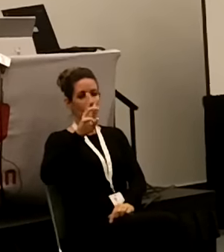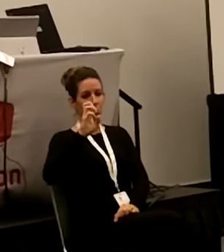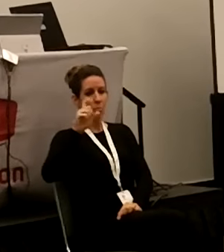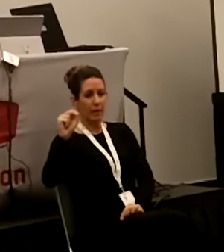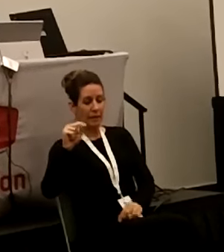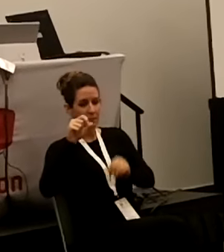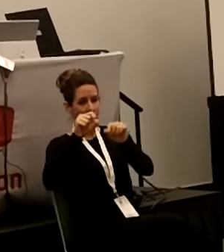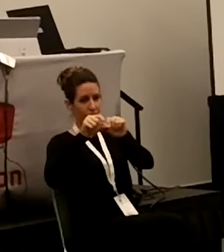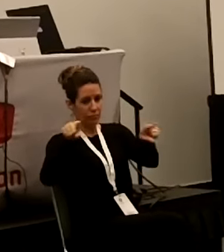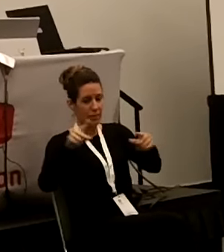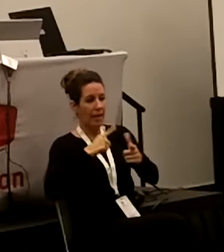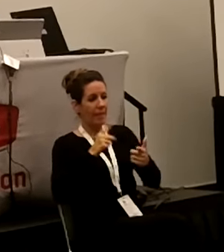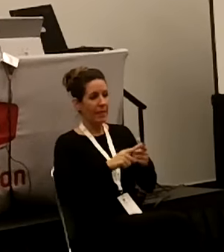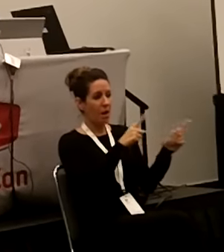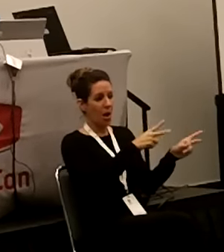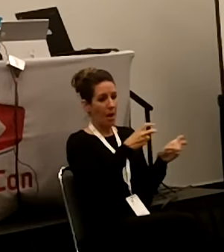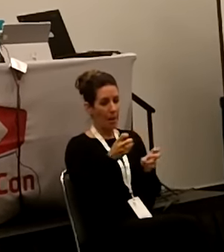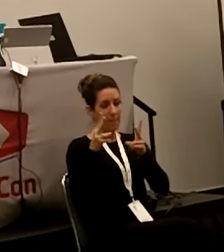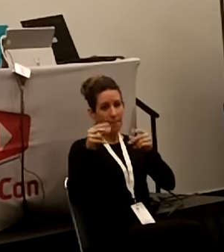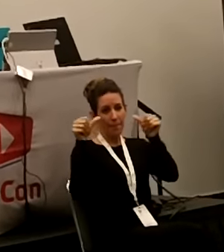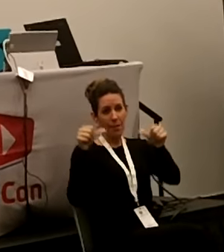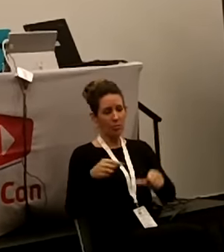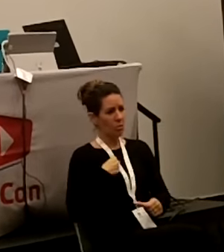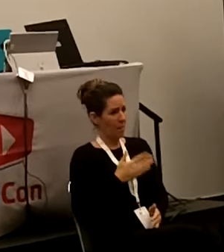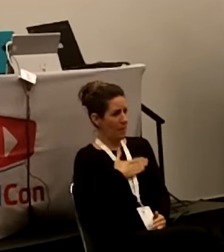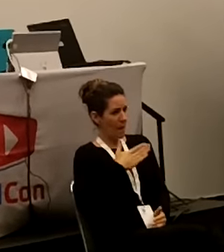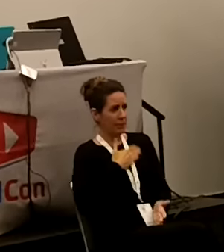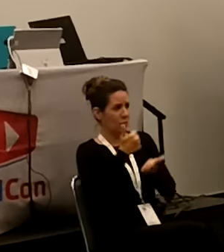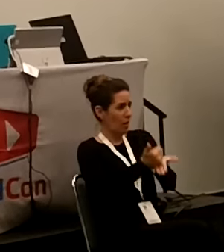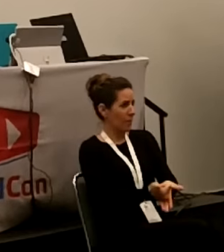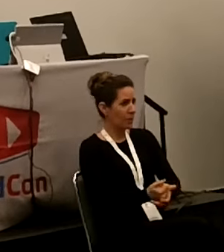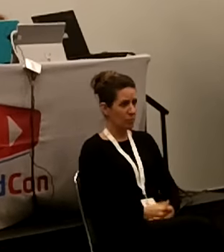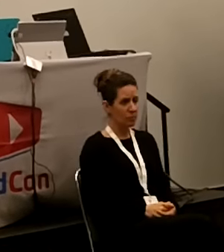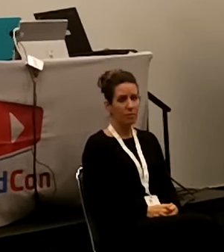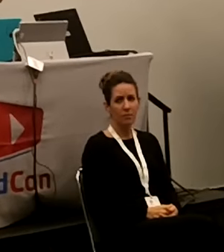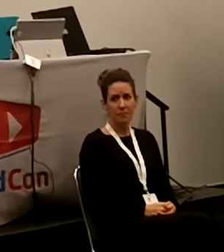and you know, do this and that, so I would be more than happy to help you on that one.